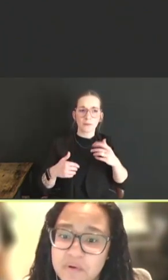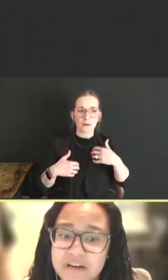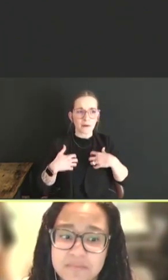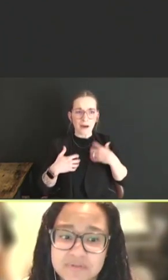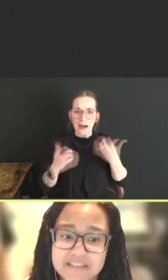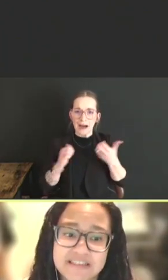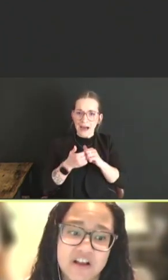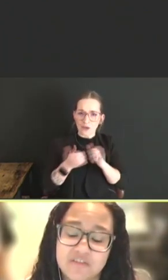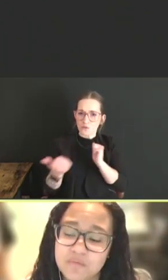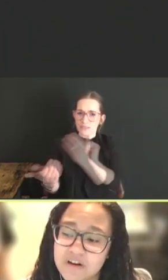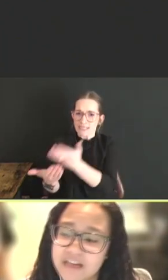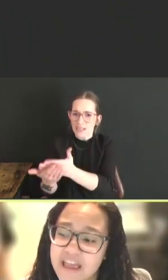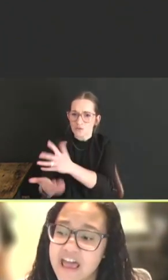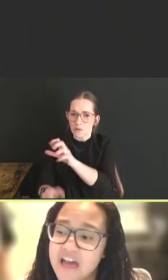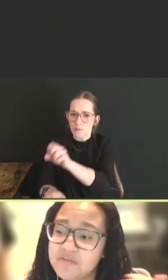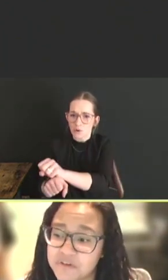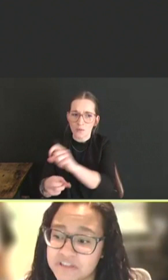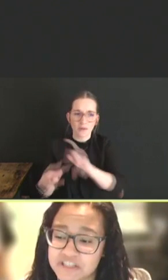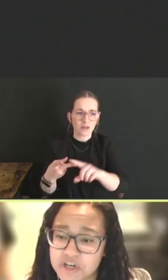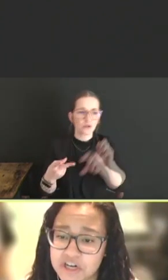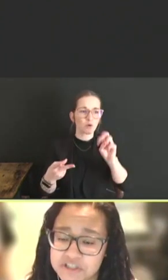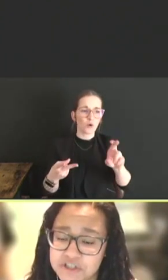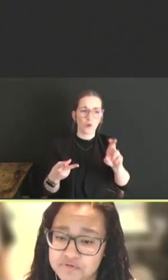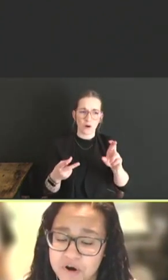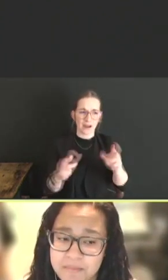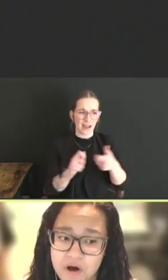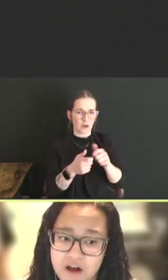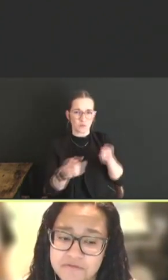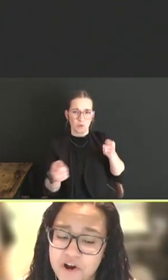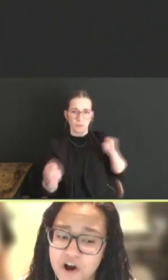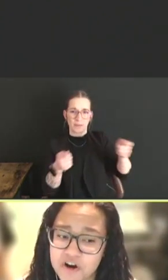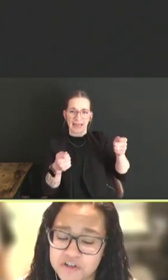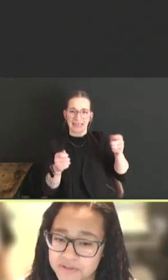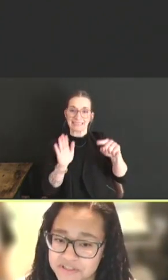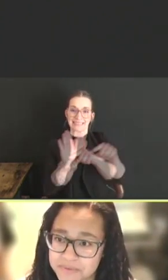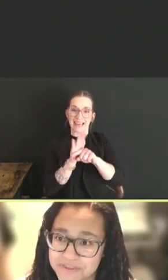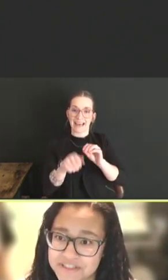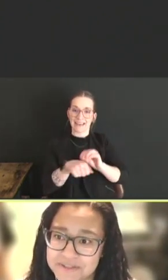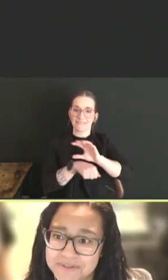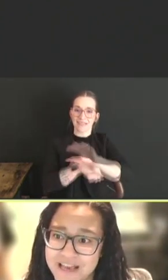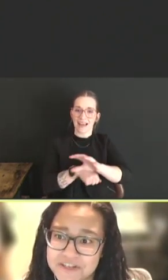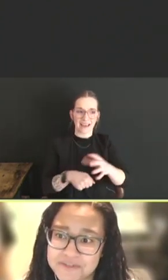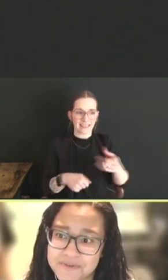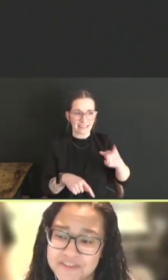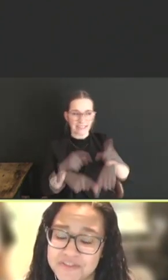they weren't able to take off work, have really started to drop off. Our 2022 data shows that